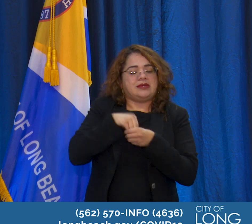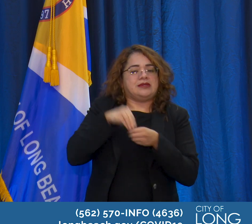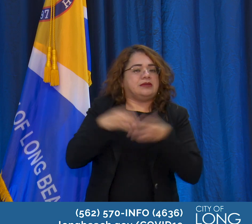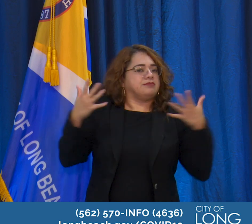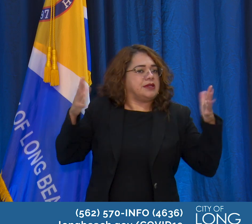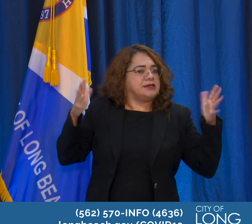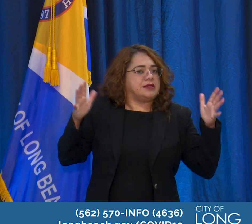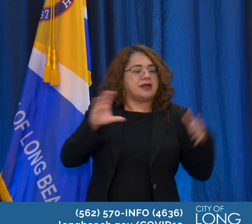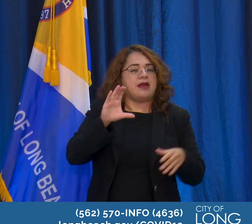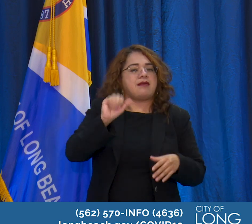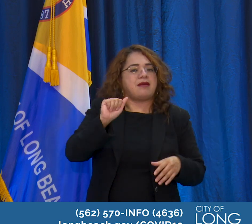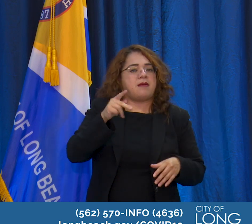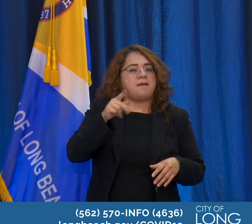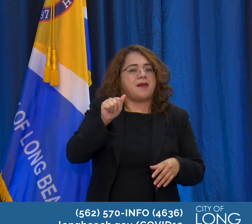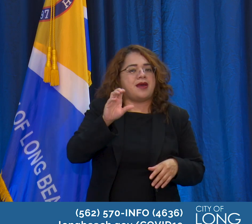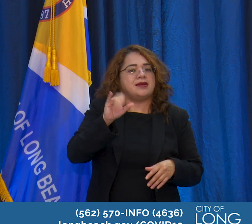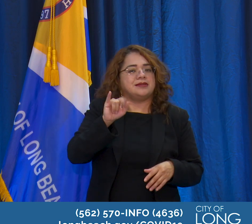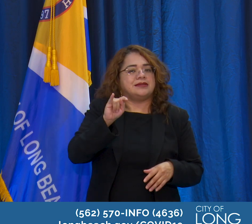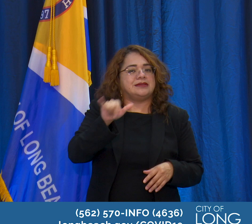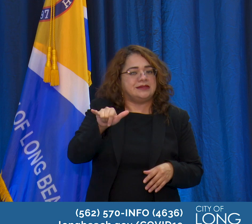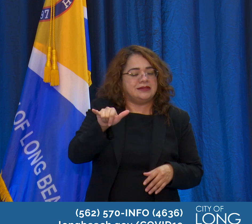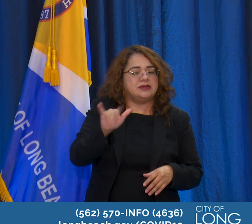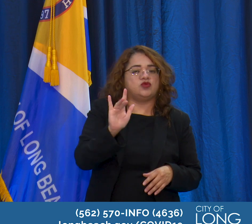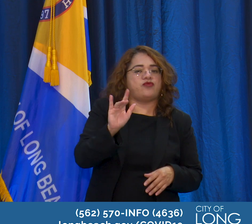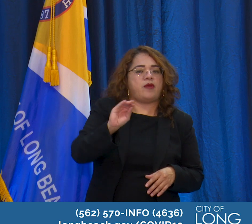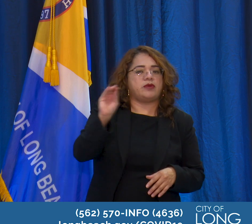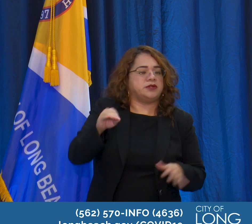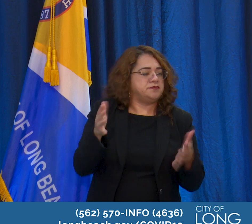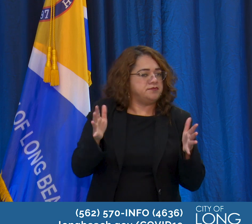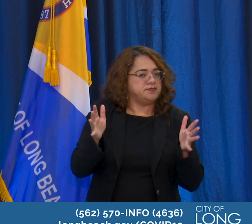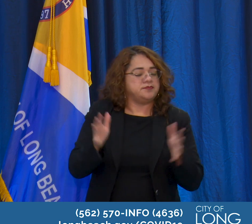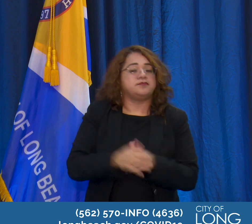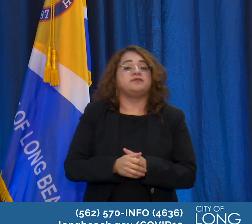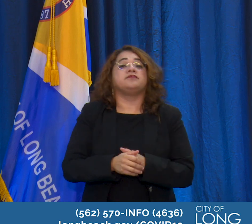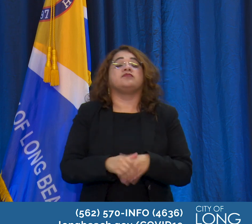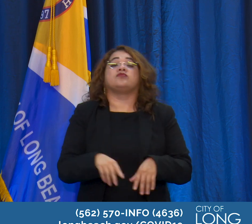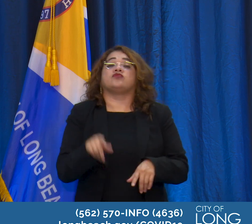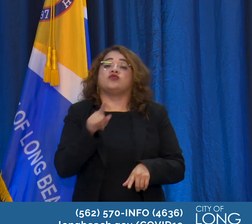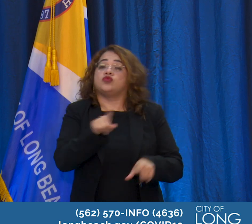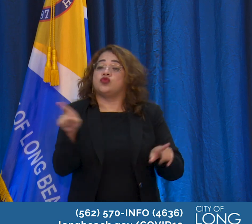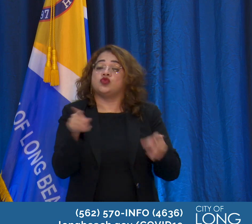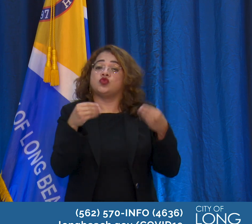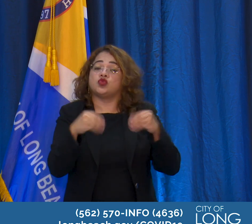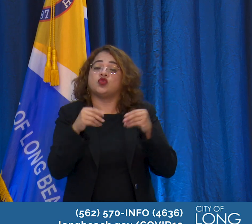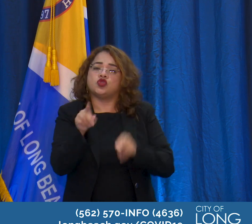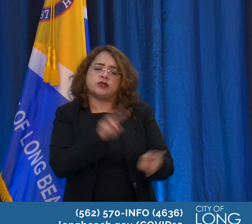And there are ways also that these stores can look at their operating hours, so that